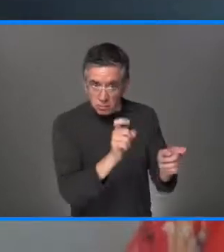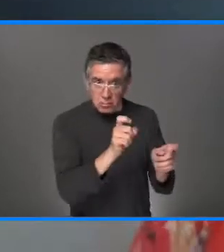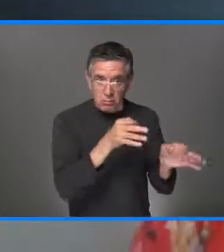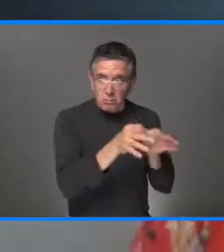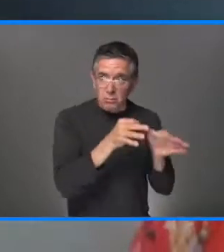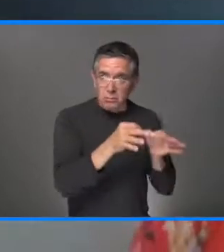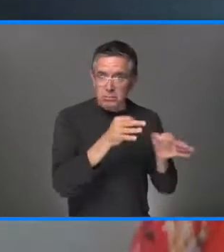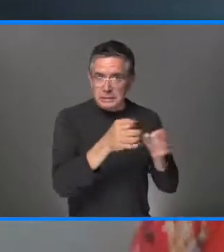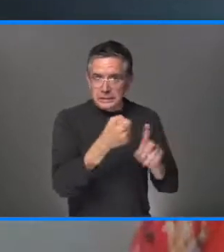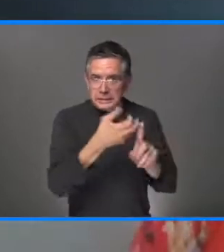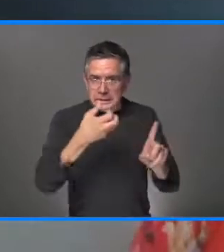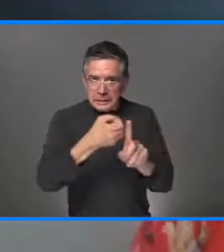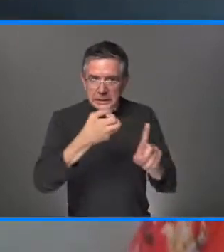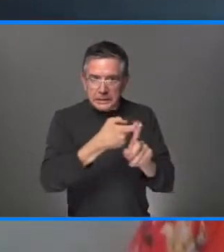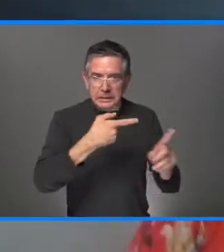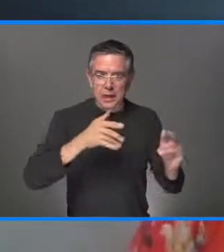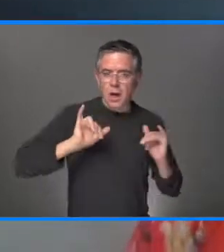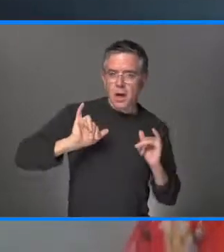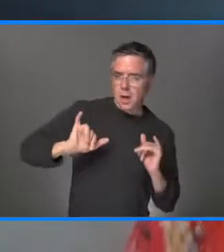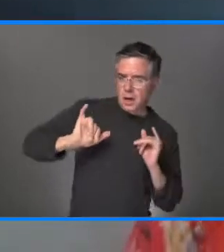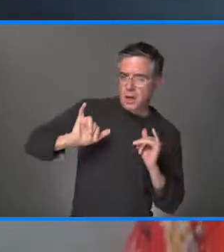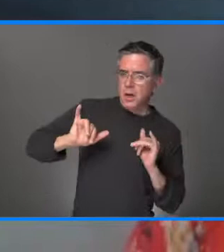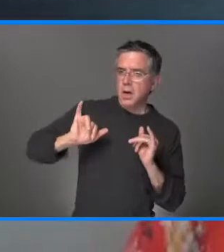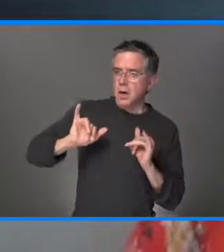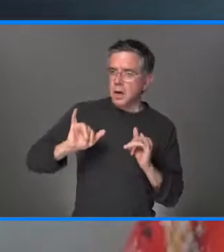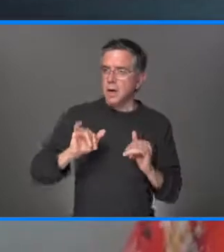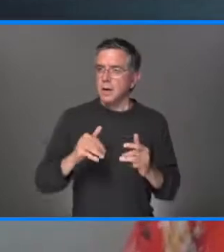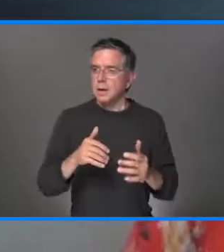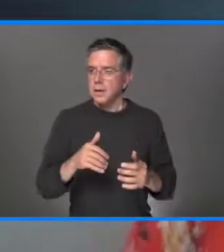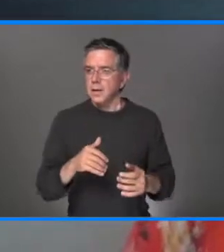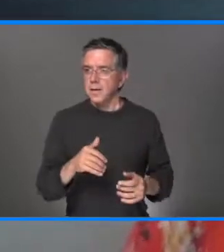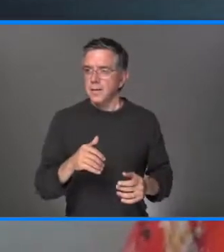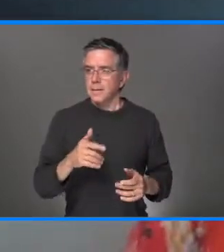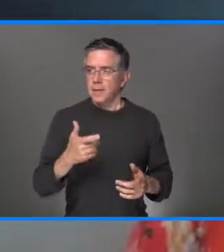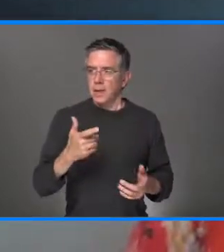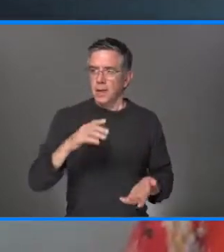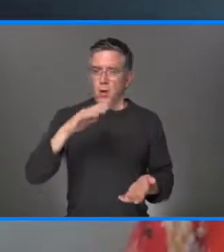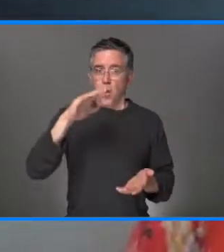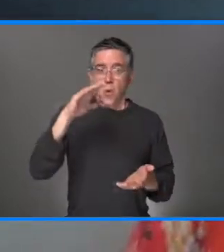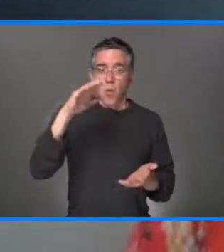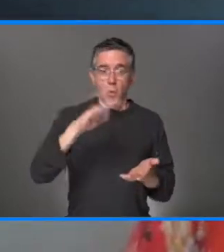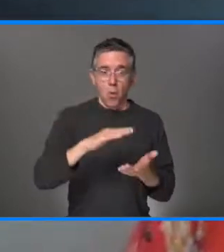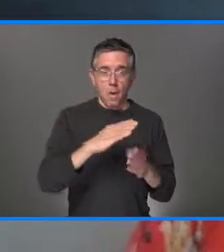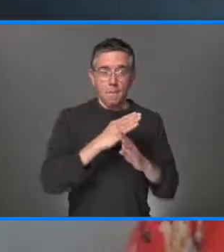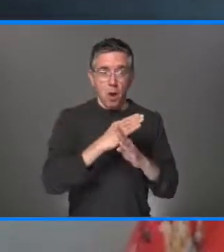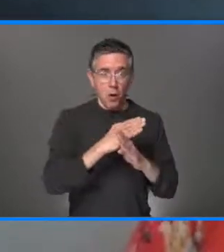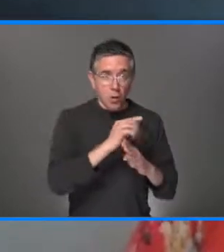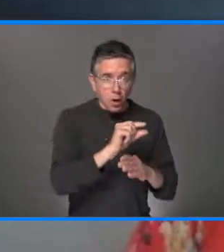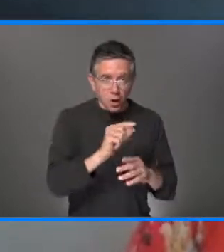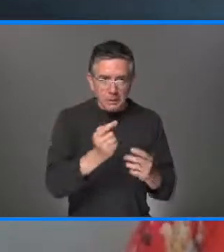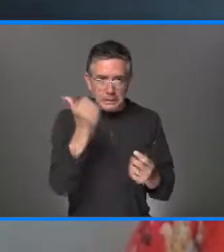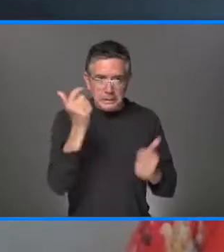to get in and get their vaccine. So offering vaccines at some of our community partner locations,